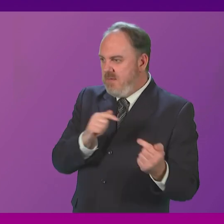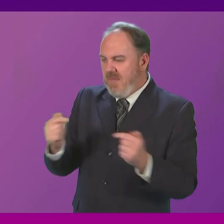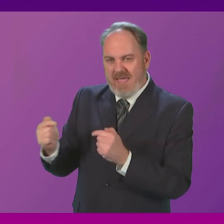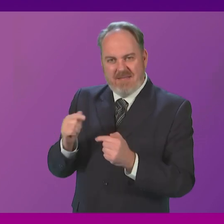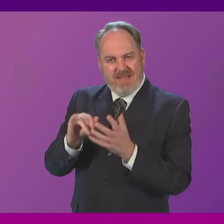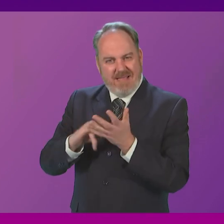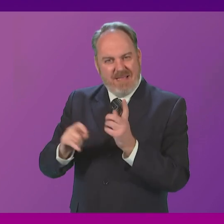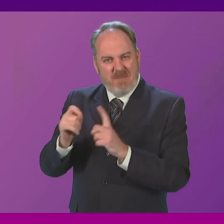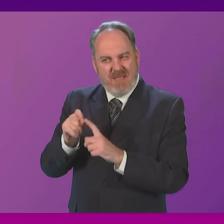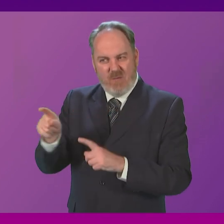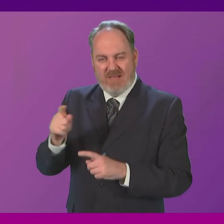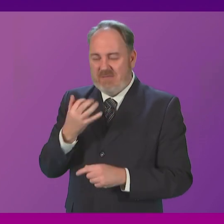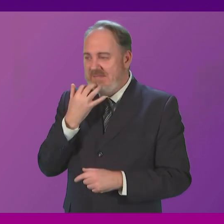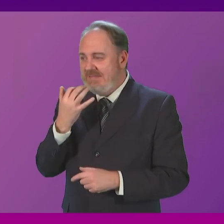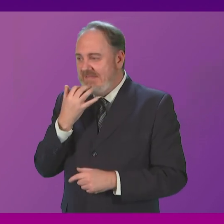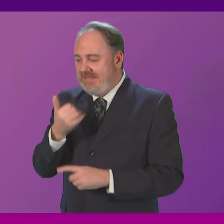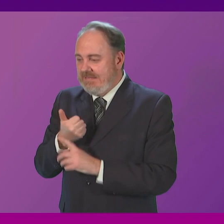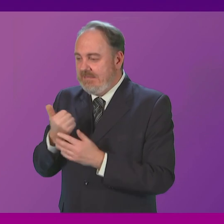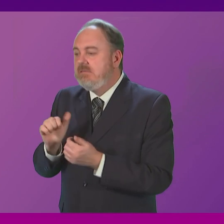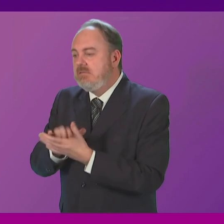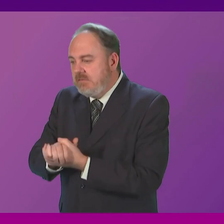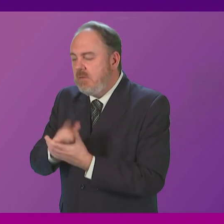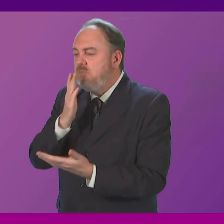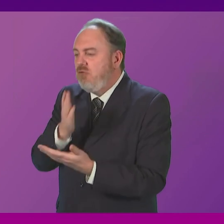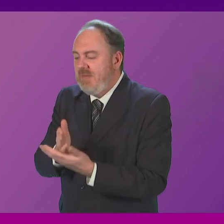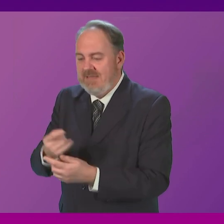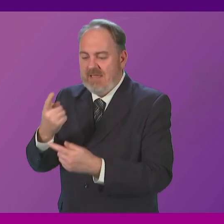he had to pander to his party faithful by promising to prioritise independence.